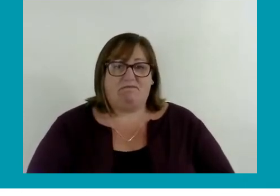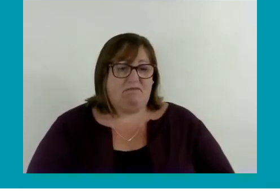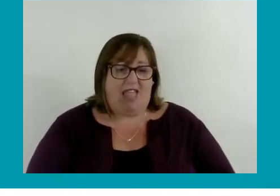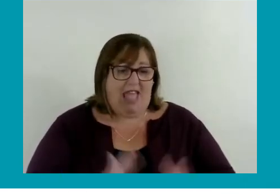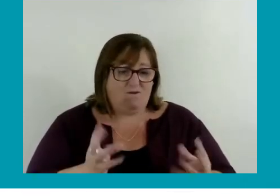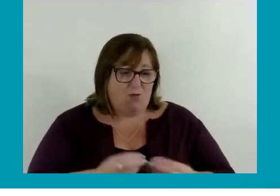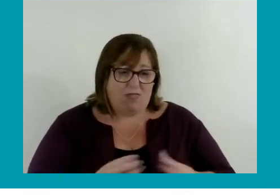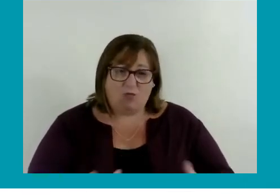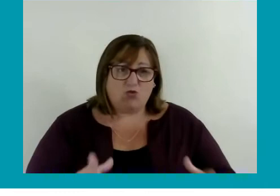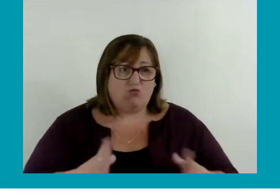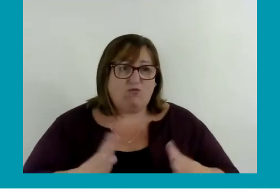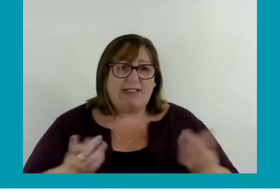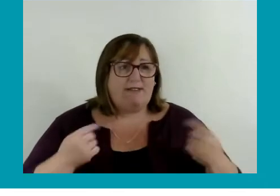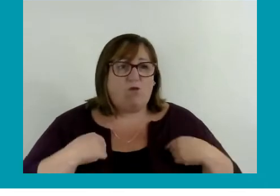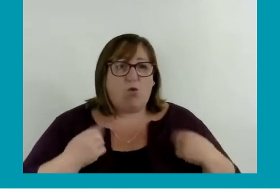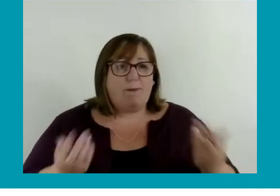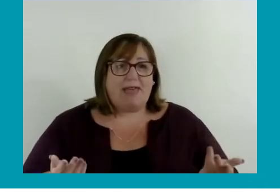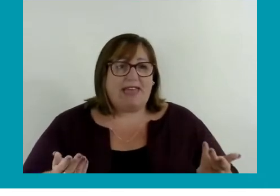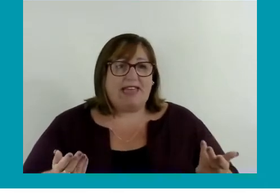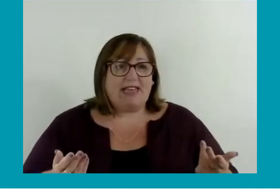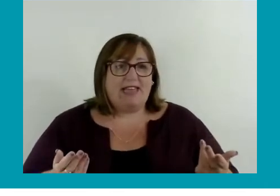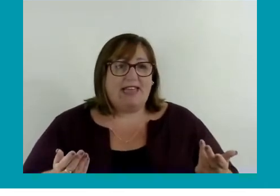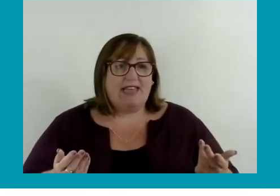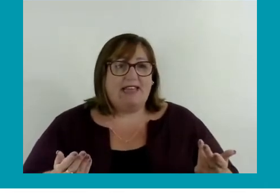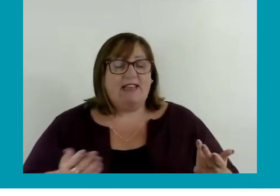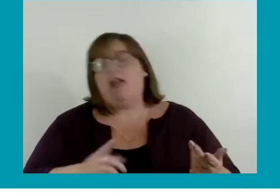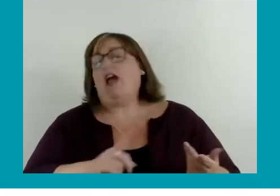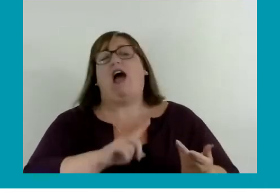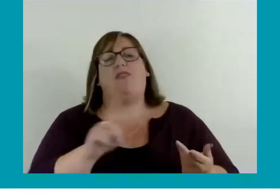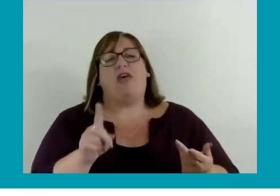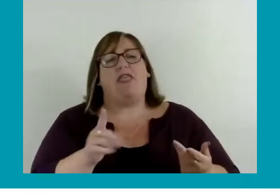and then they took me aside very discreetly very respectfully and said